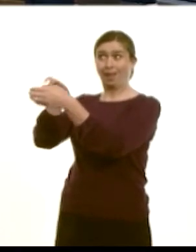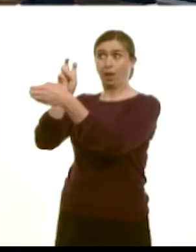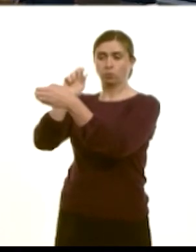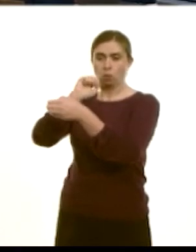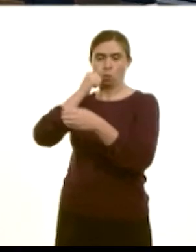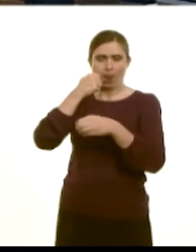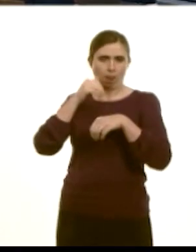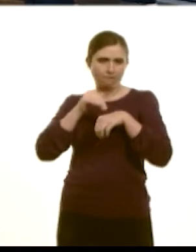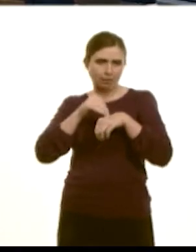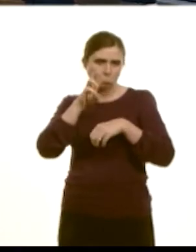Carwyn Jones: Yes, we have.